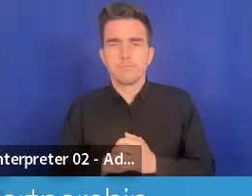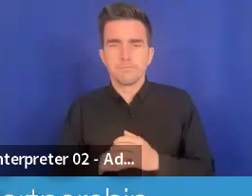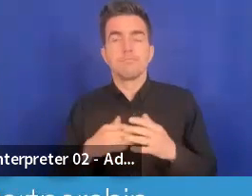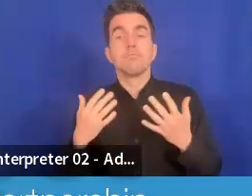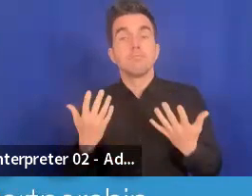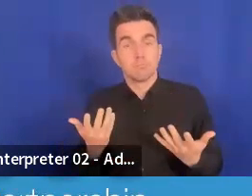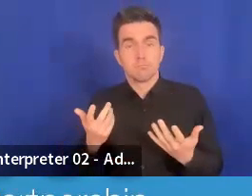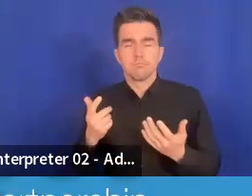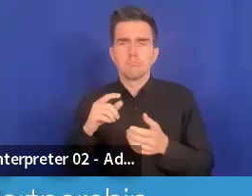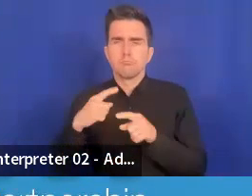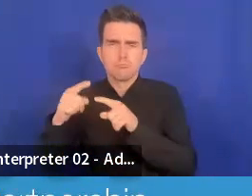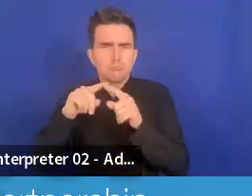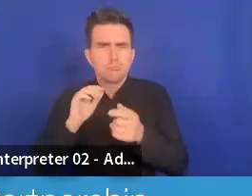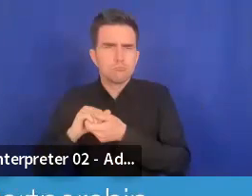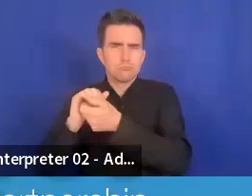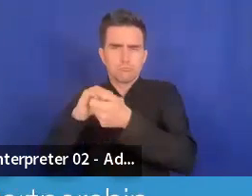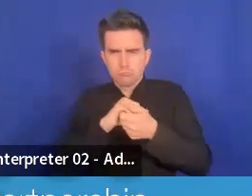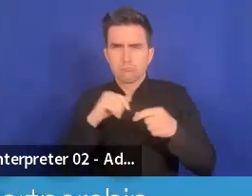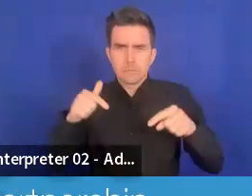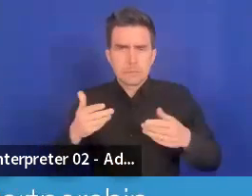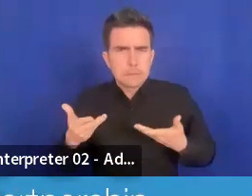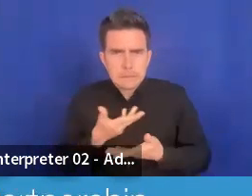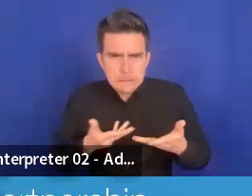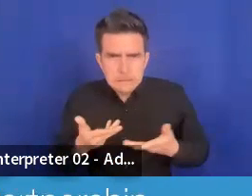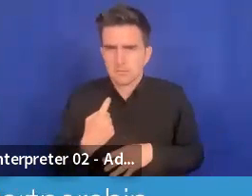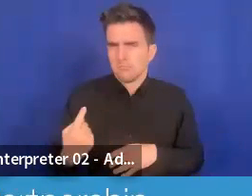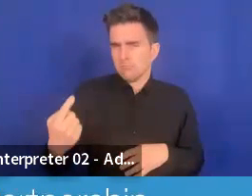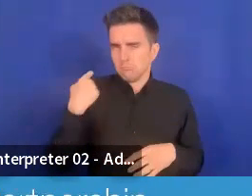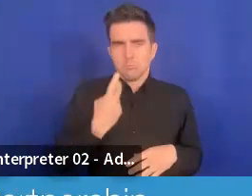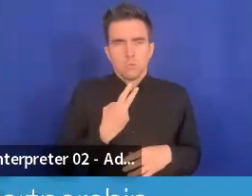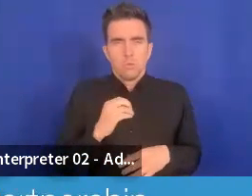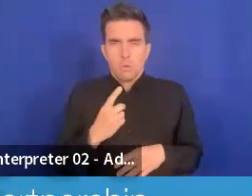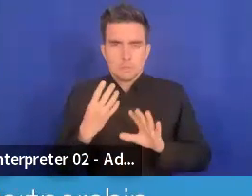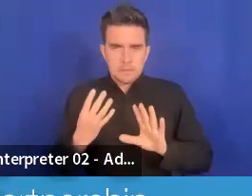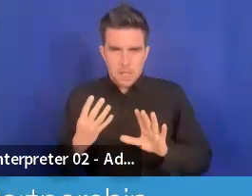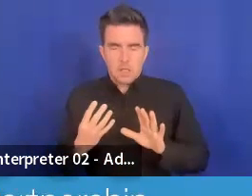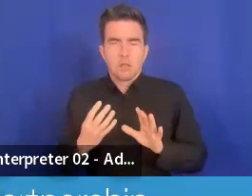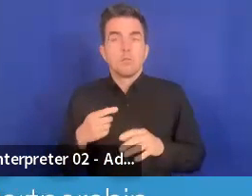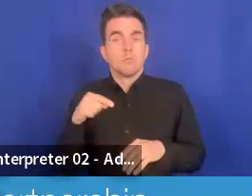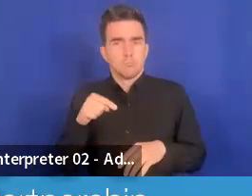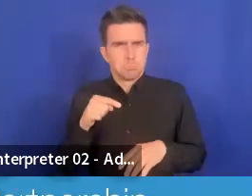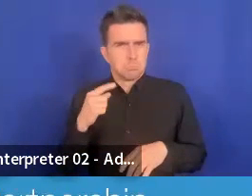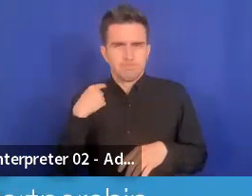They were selecting names on the floor during the hearing.